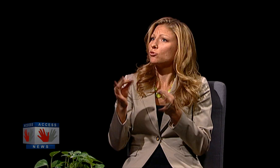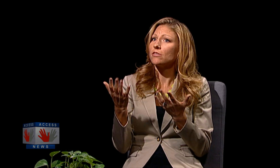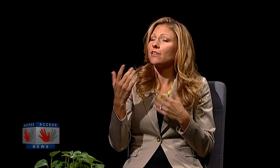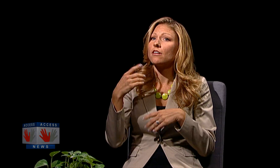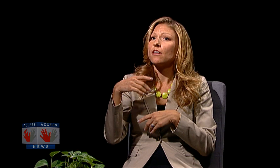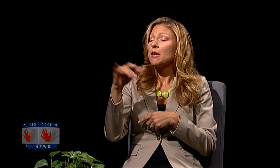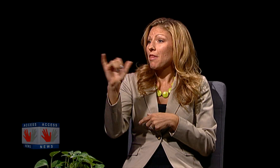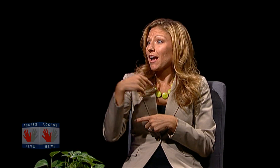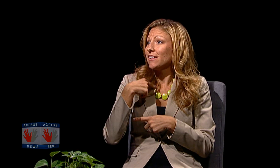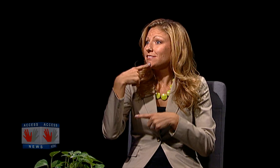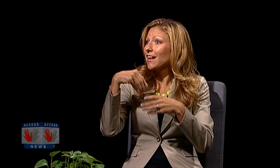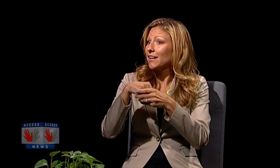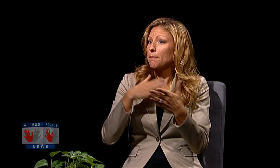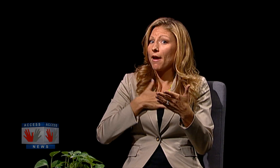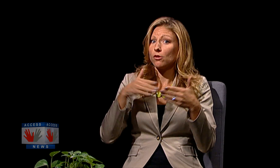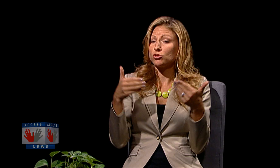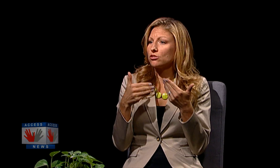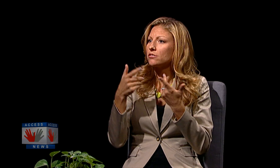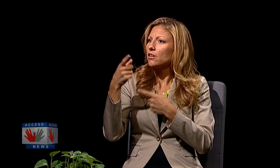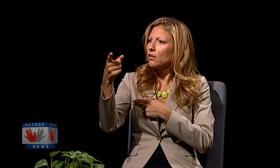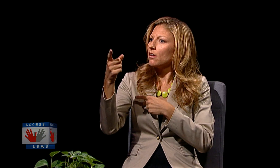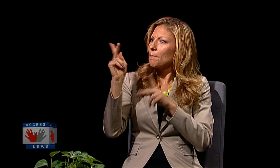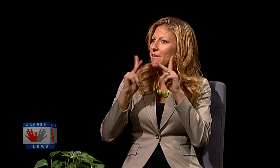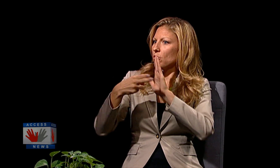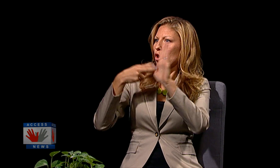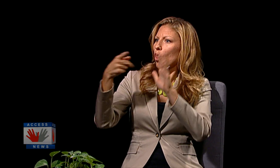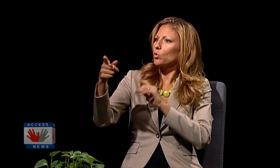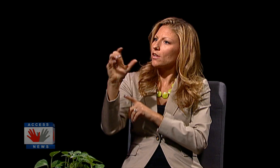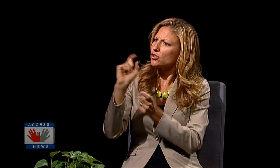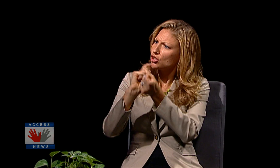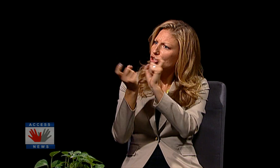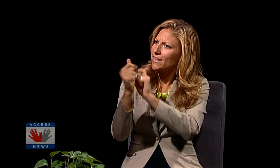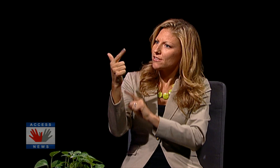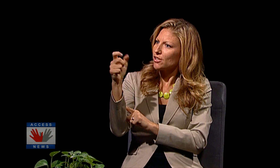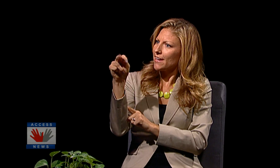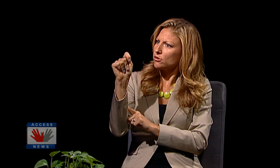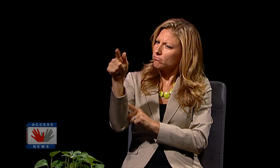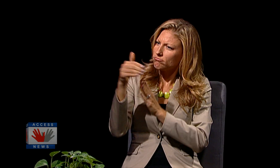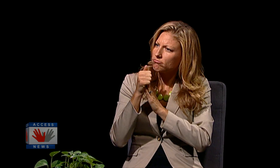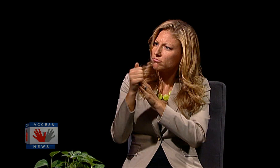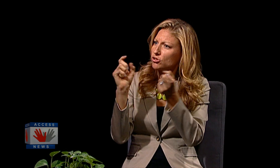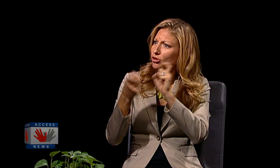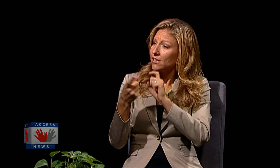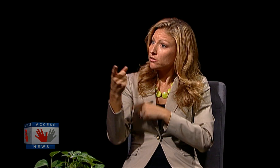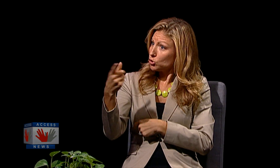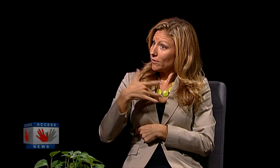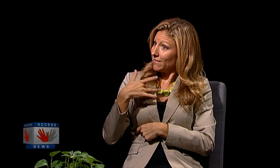ABSOLUTELY. AND LIKE I SAID IN THE INTRO, YOU KNOW, PEOPLE CALL YOU A CHANGE AGENT. YEAH.